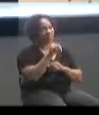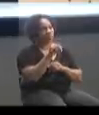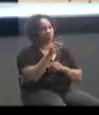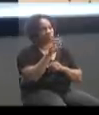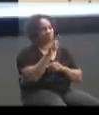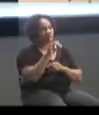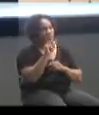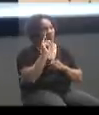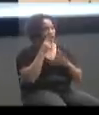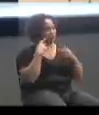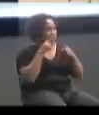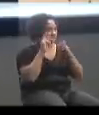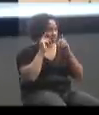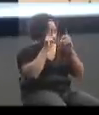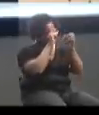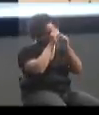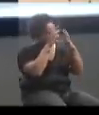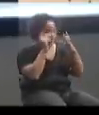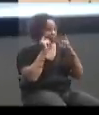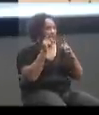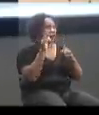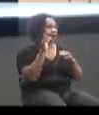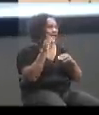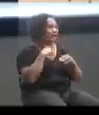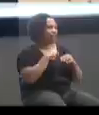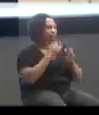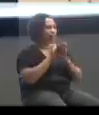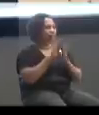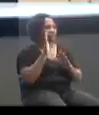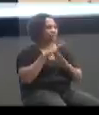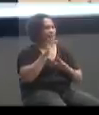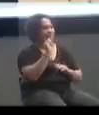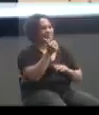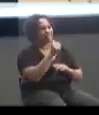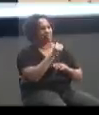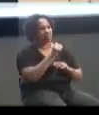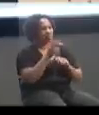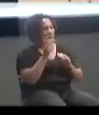THE MAYOR ACCOMPLISH HIS VISION OF ATLANTA BECOMING A TOP TEN SUSTAINABLE CITY.